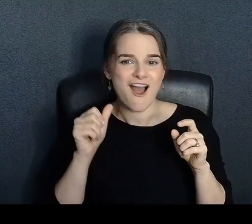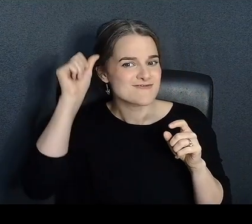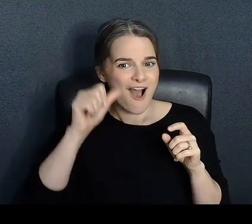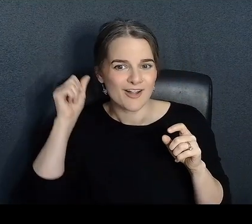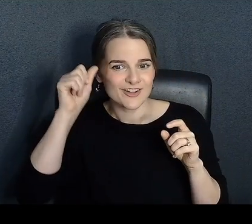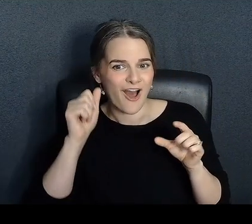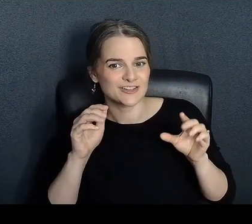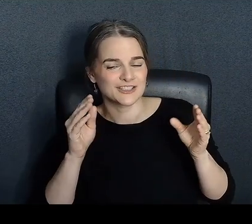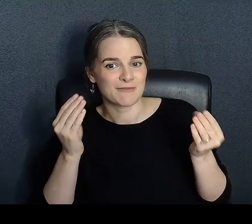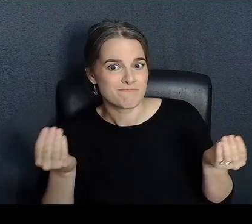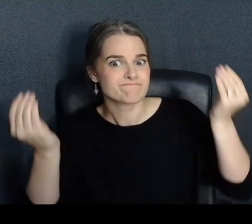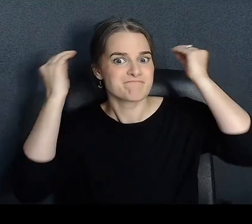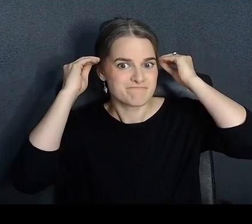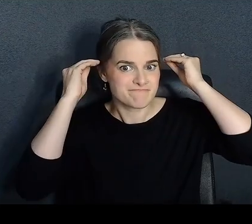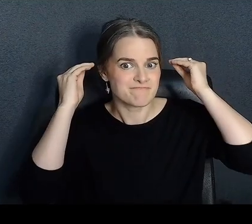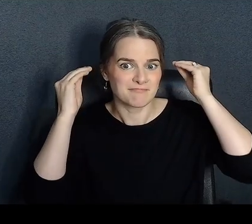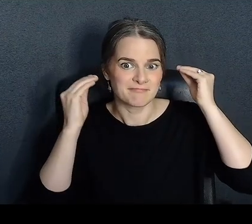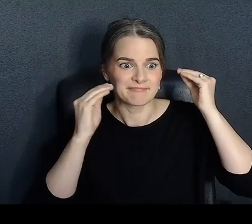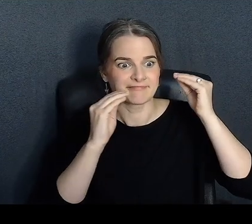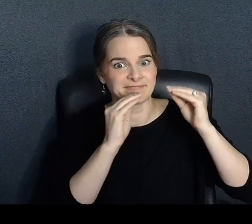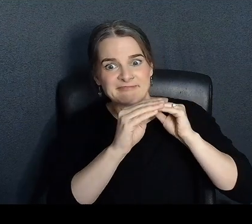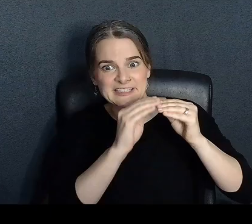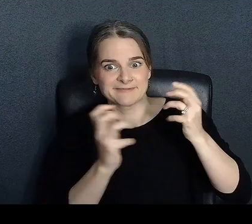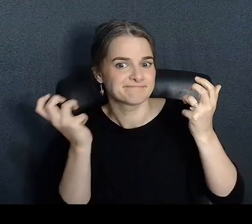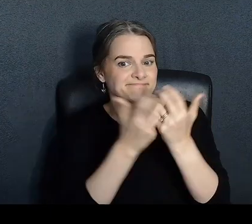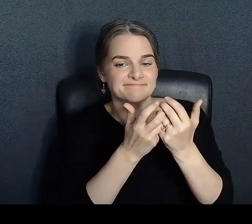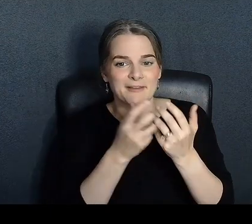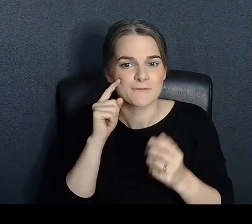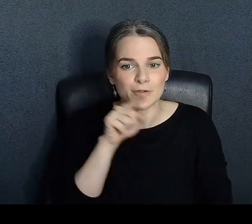You find some and you put them in